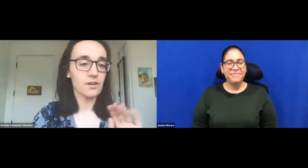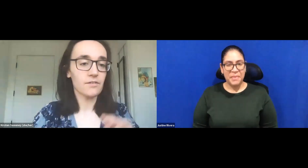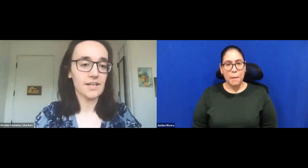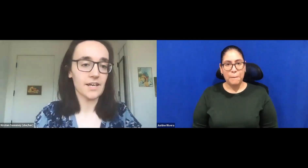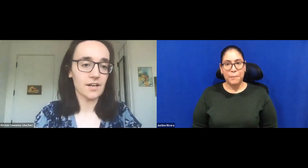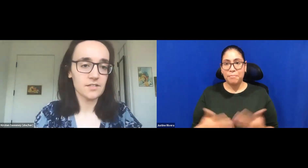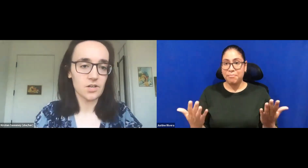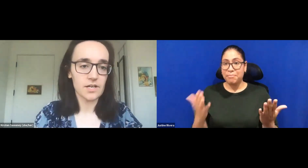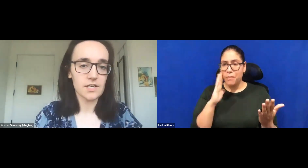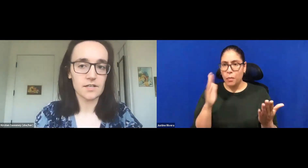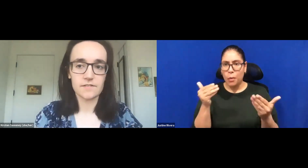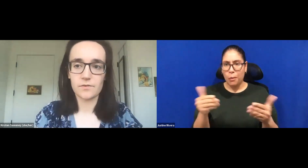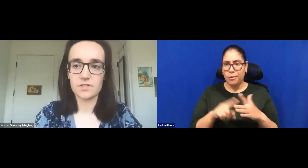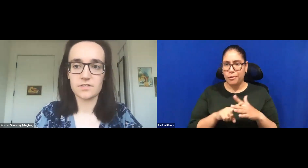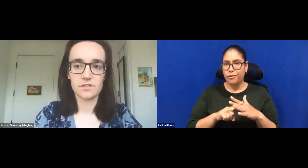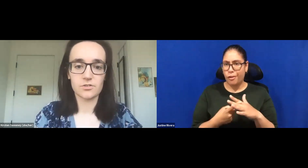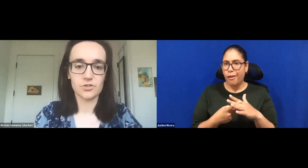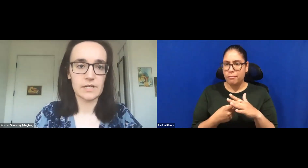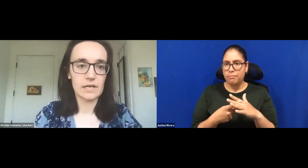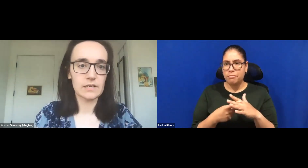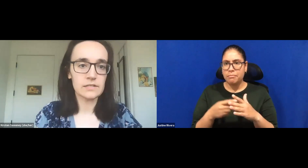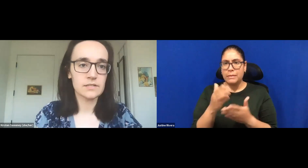to go ahead and get us started as folks are still joining us.